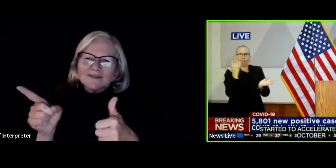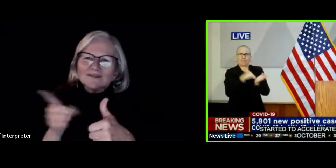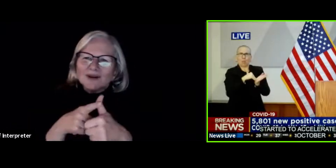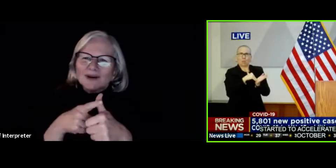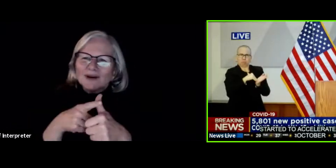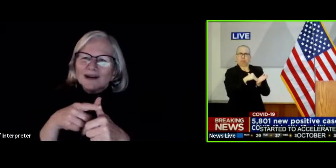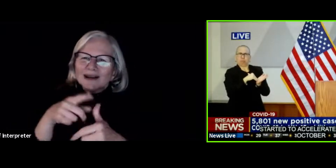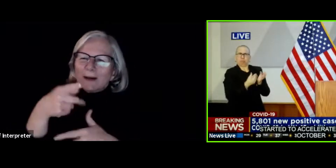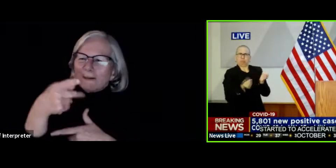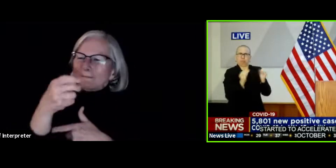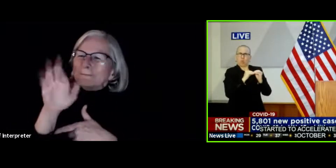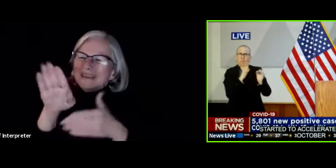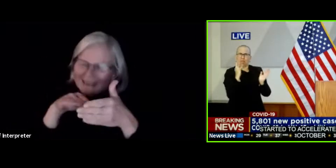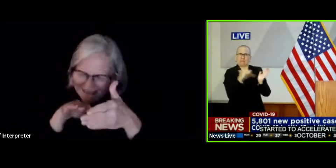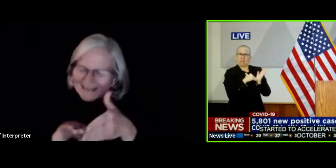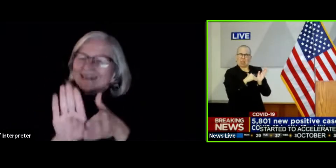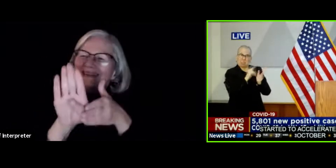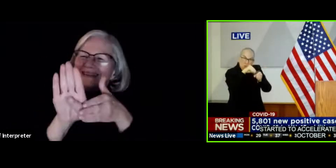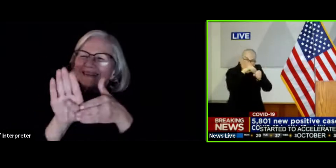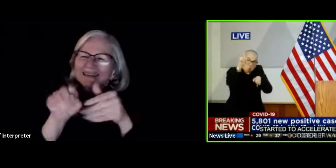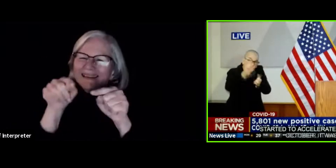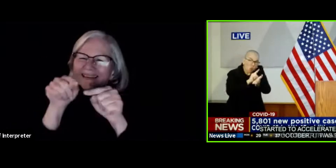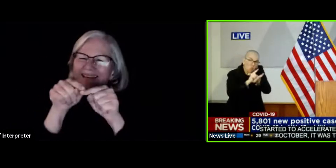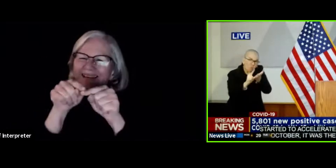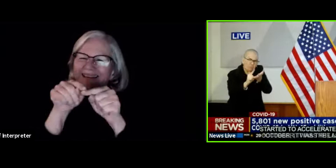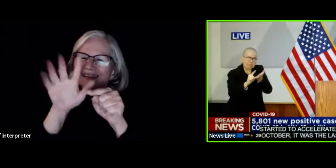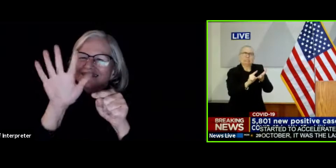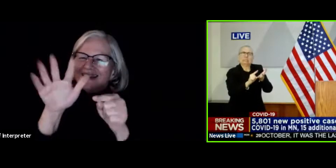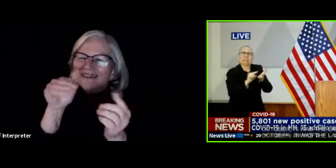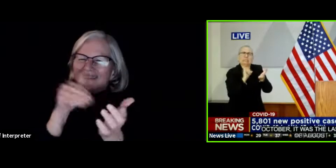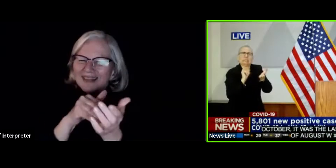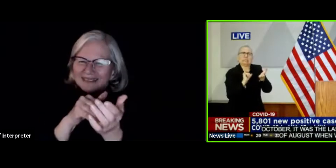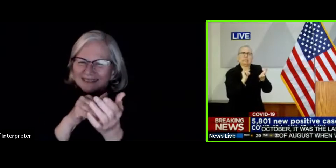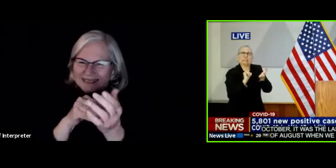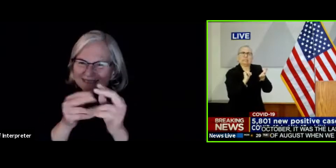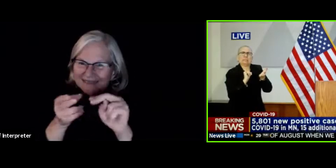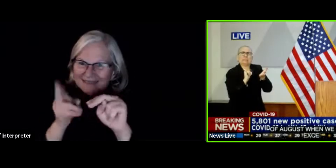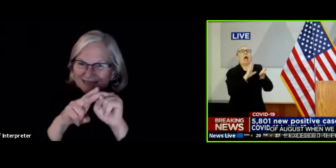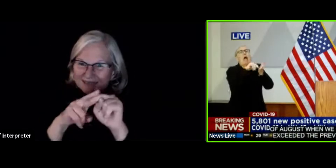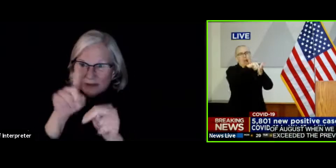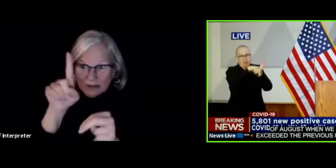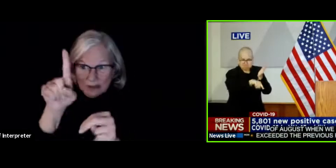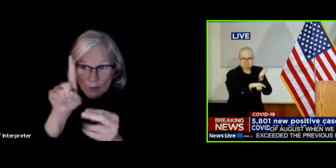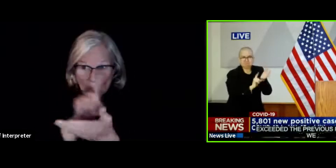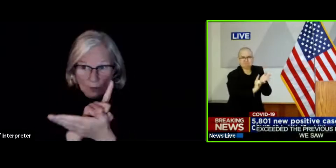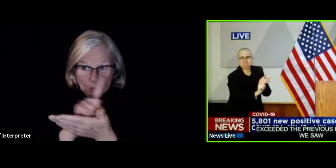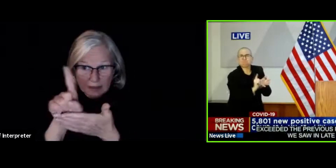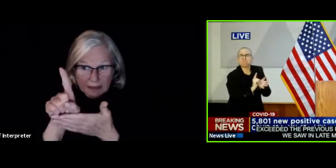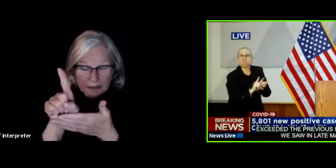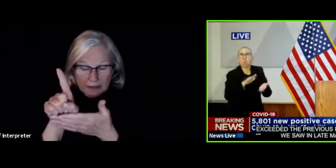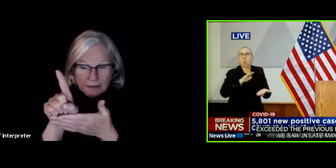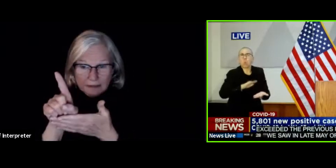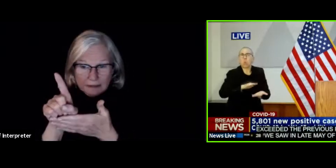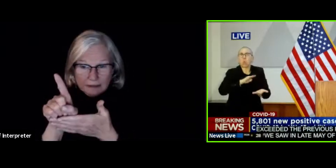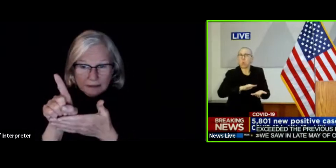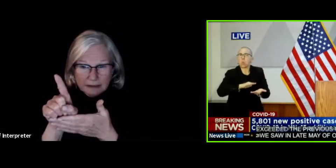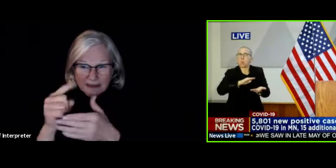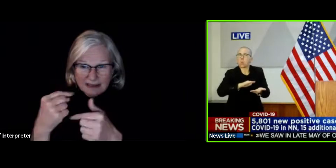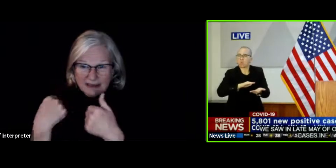IN ONE WEEK. AFTER A BRIEF DECLINE, WE THEN STARTED INCREASING QUICKLY AND HAVEN'T COME DOWN SINCE.